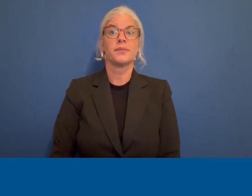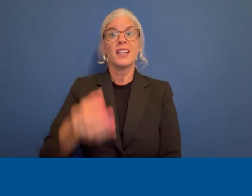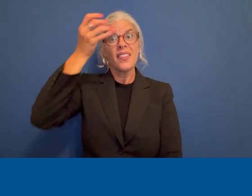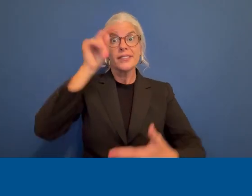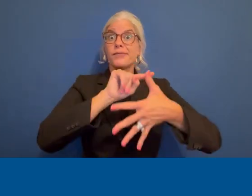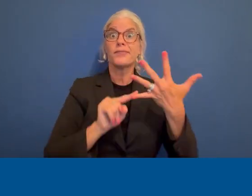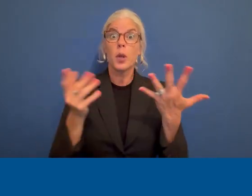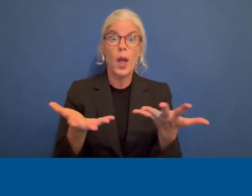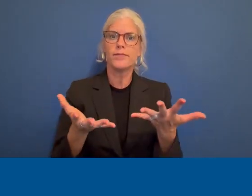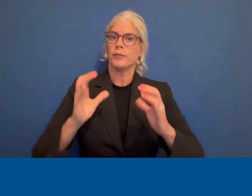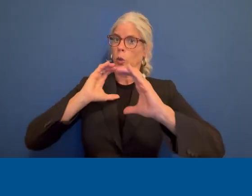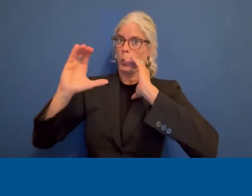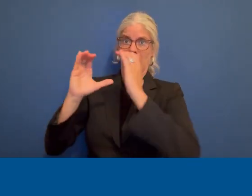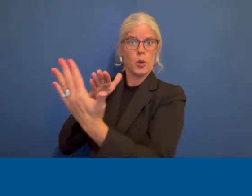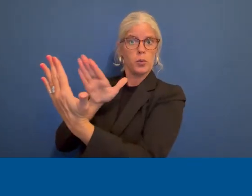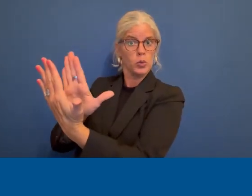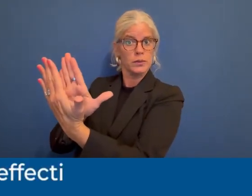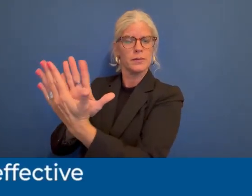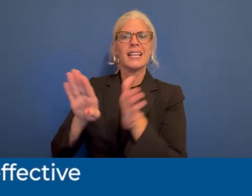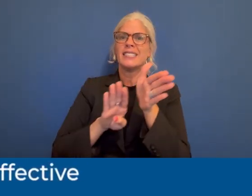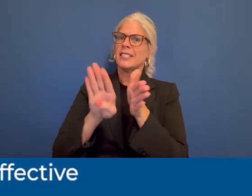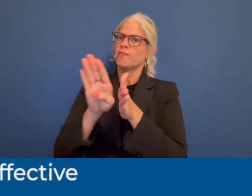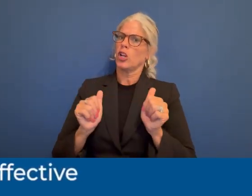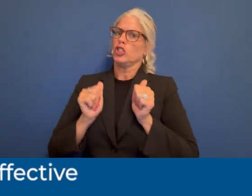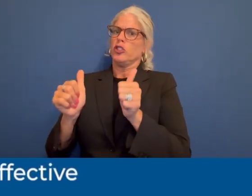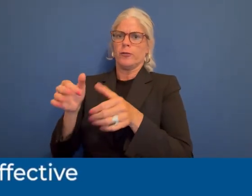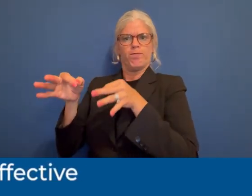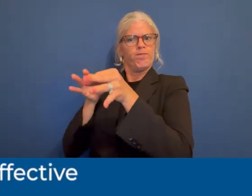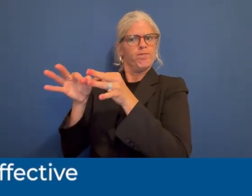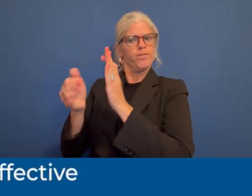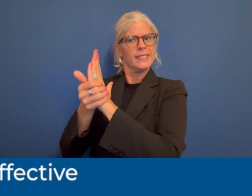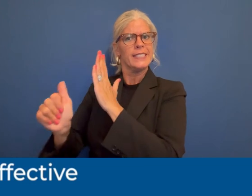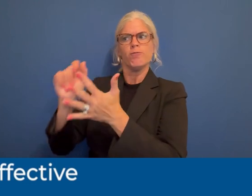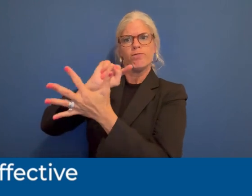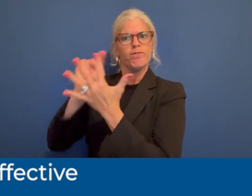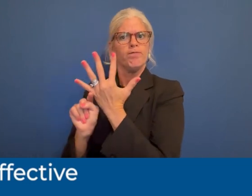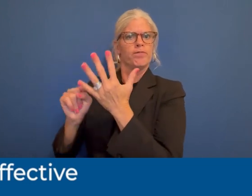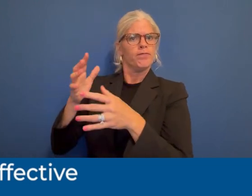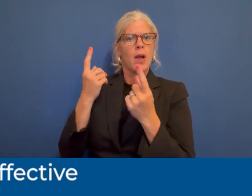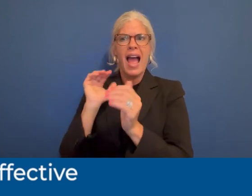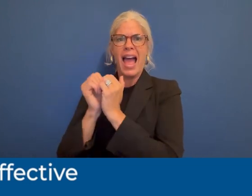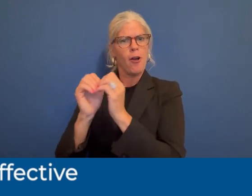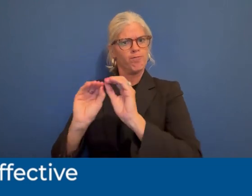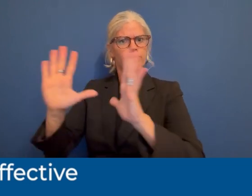Your communication approach. Develop assertiveness skills and practice effective communication techniques.